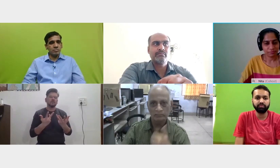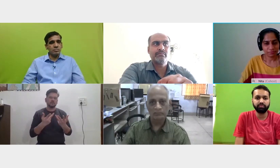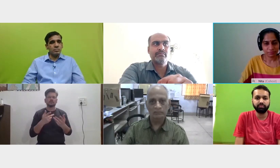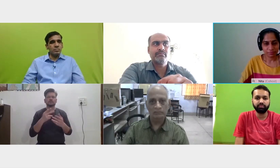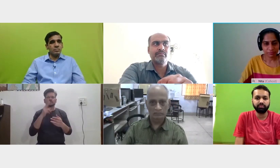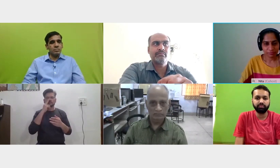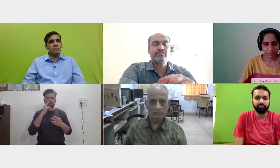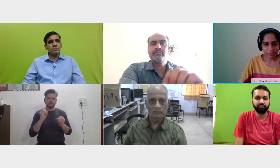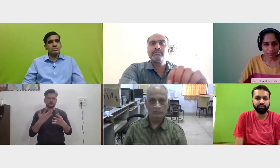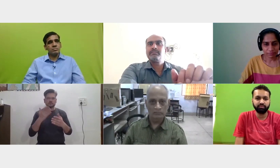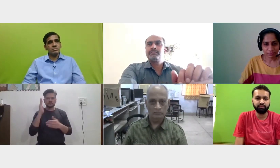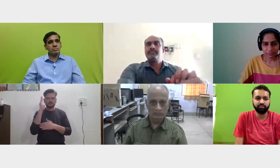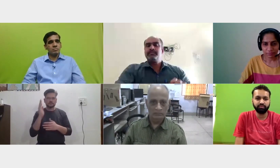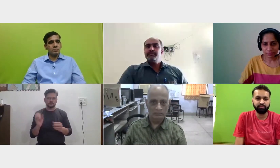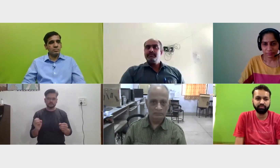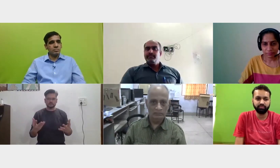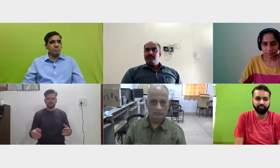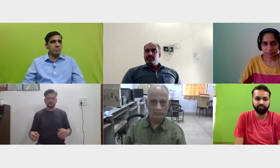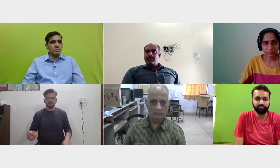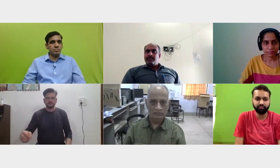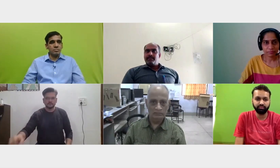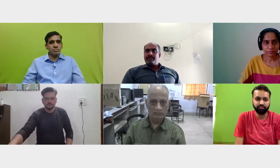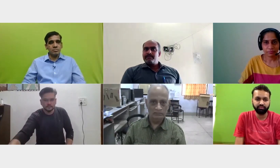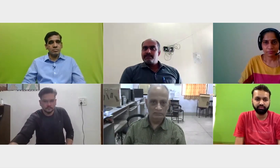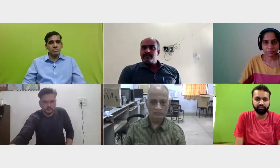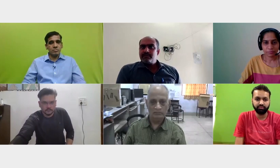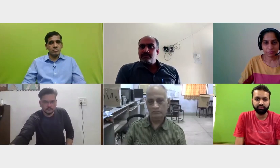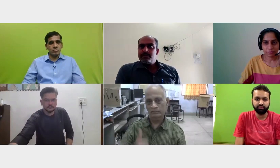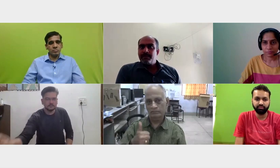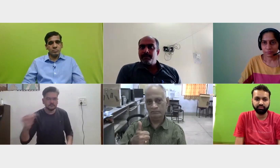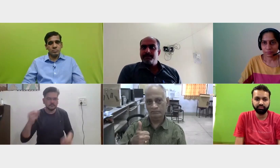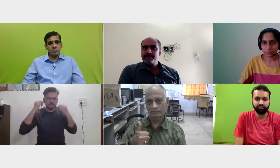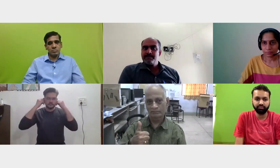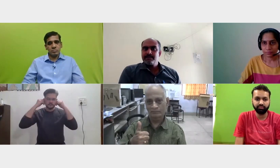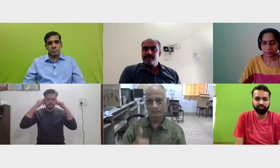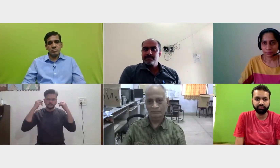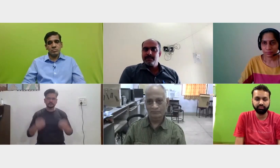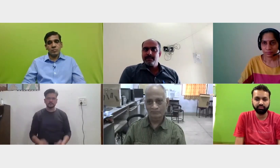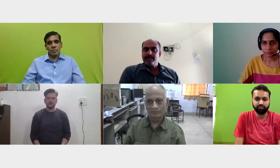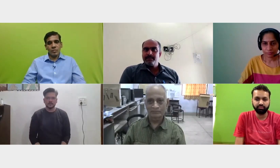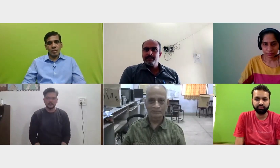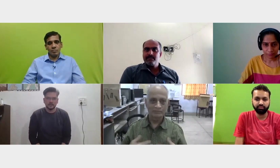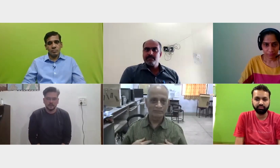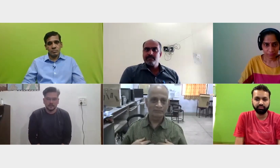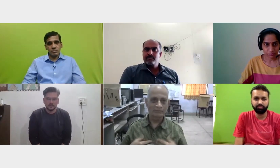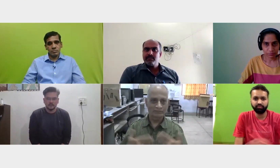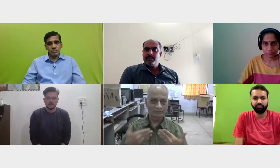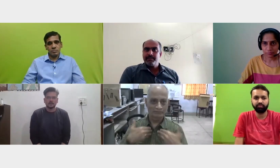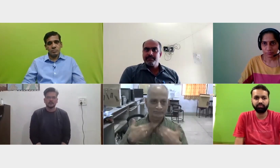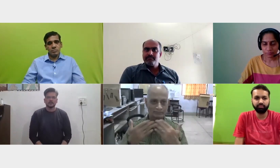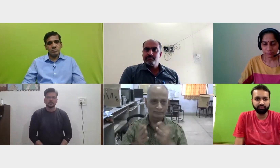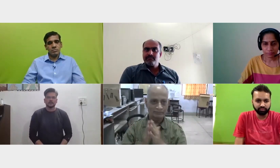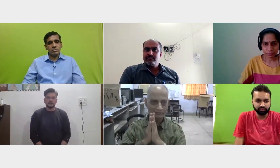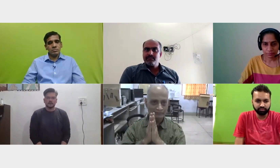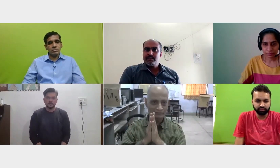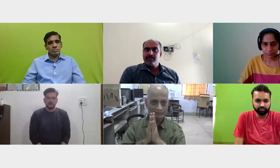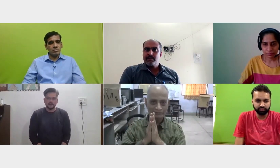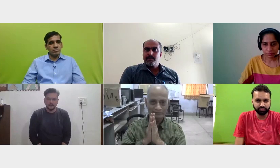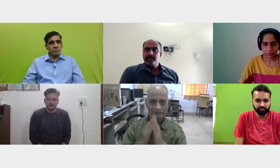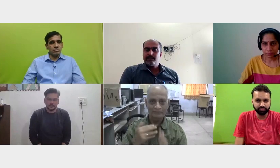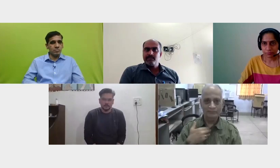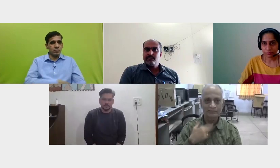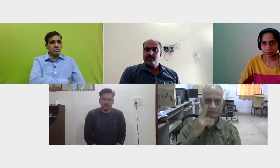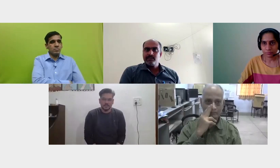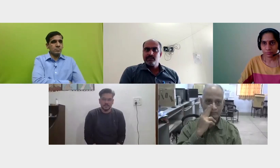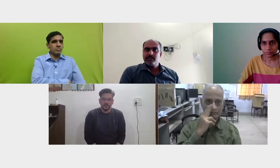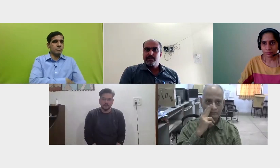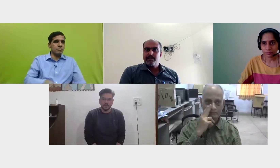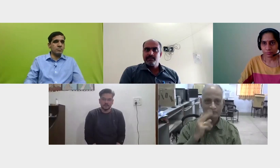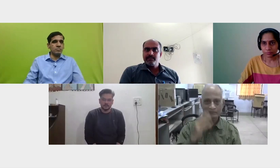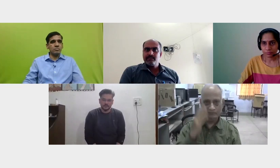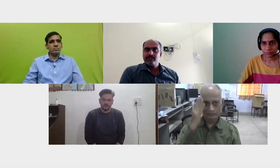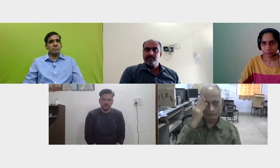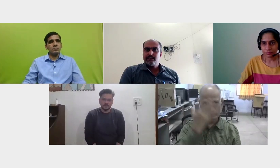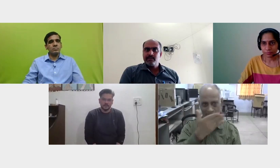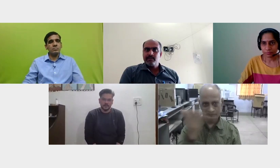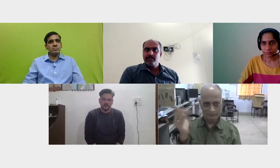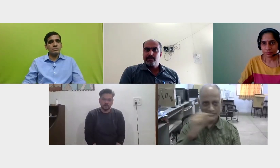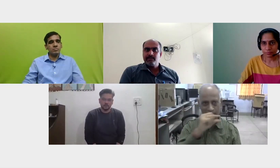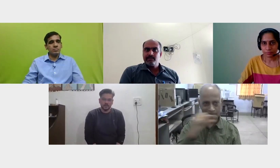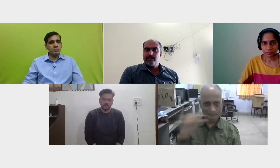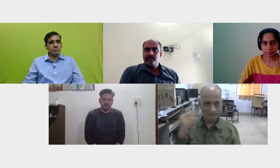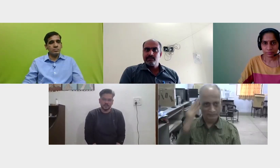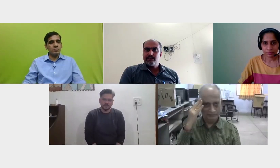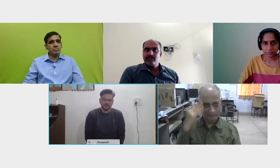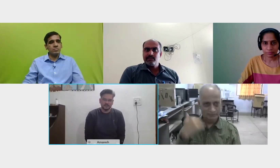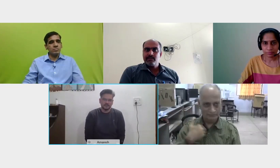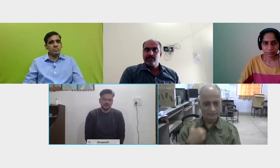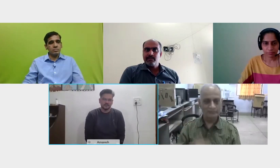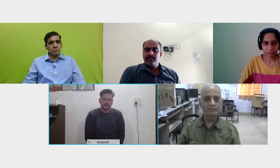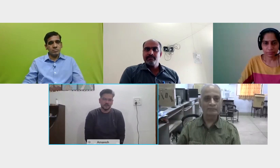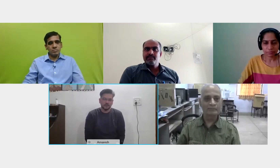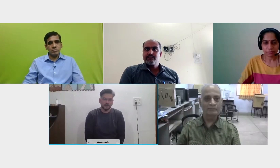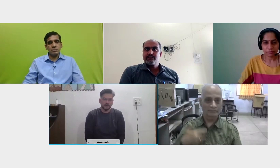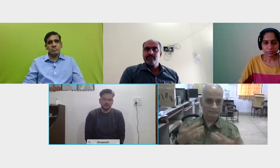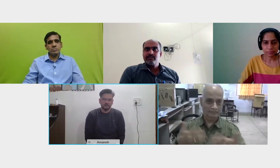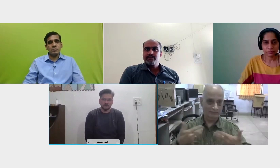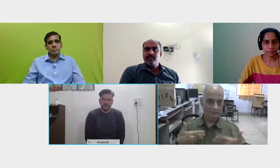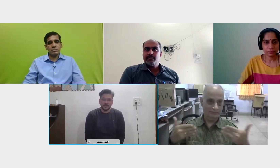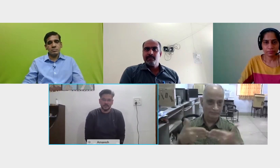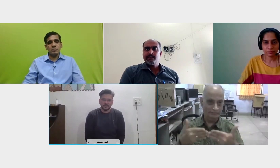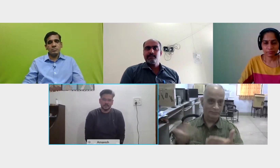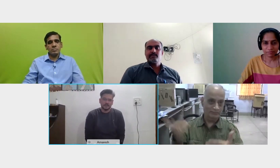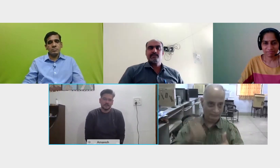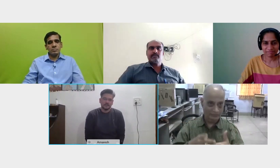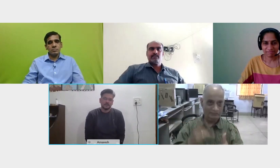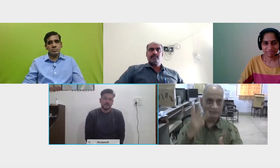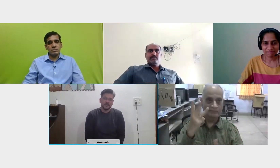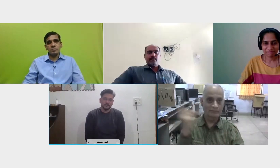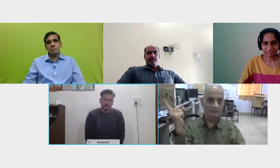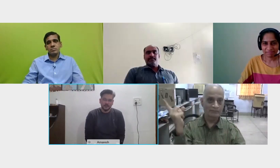Namaste to everyone. I am Gopalakrishnan so I hope you all remember my name. Very happy